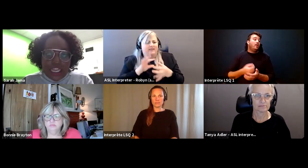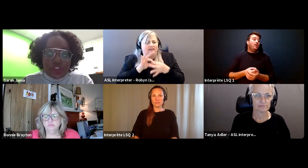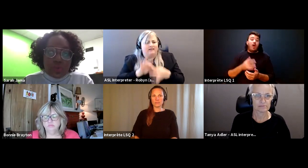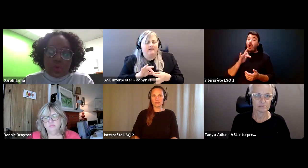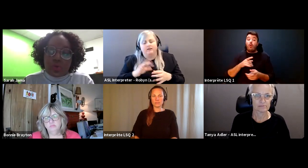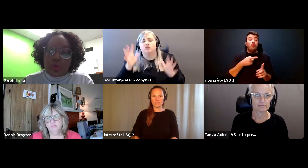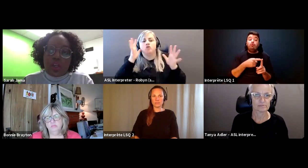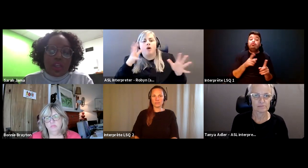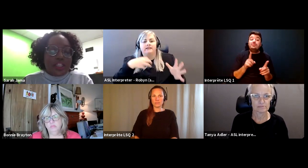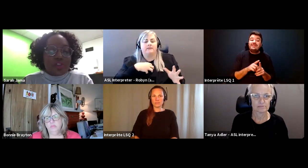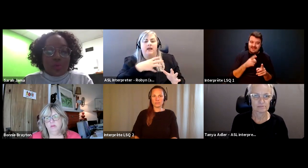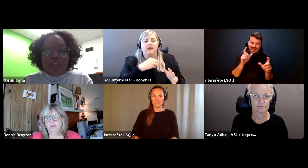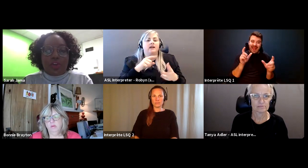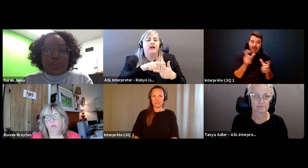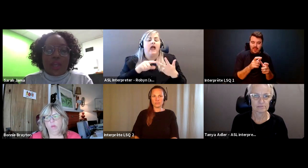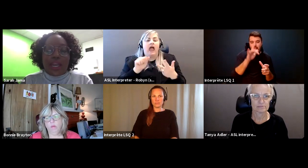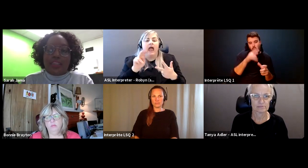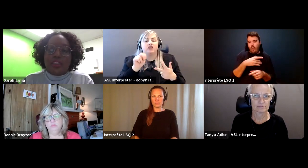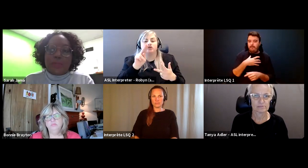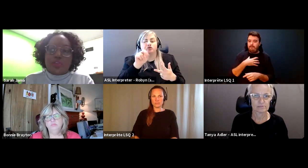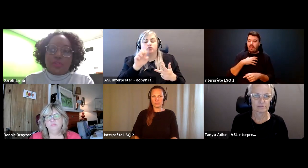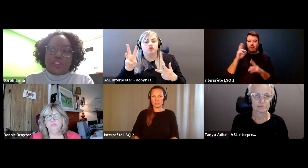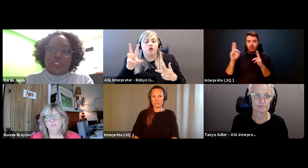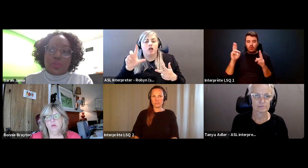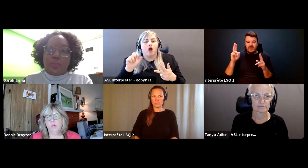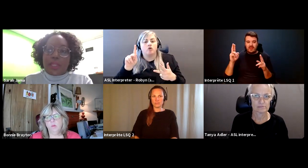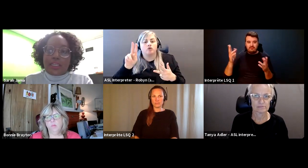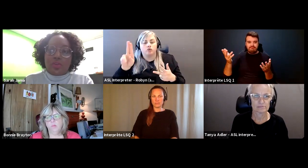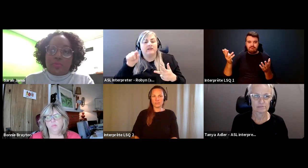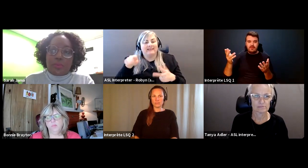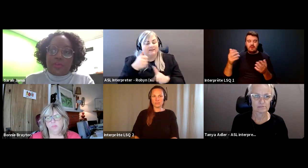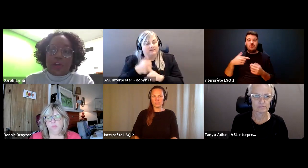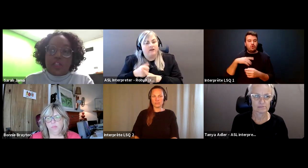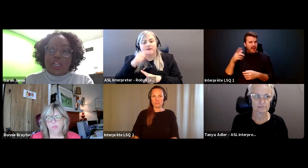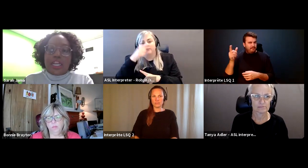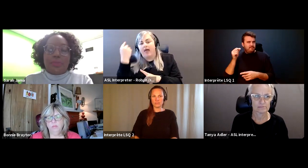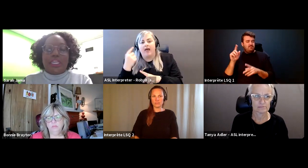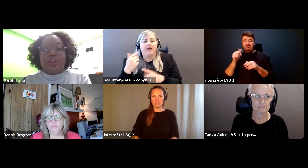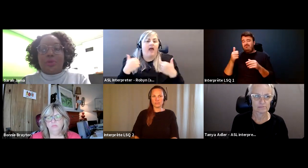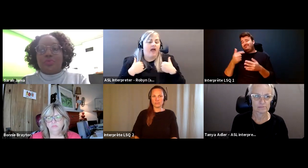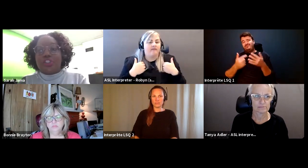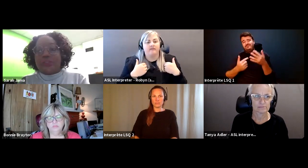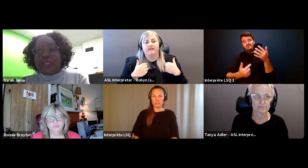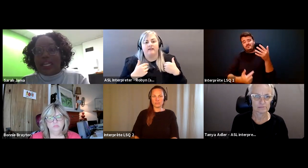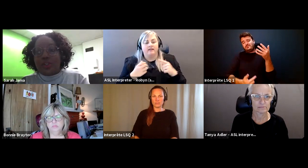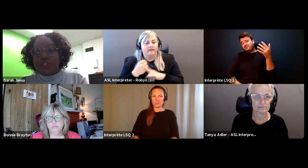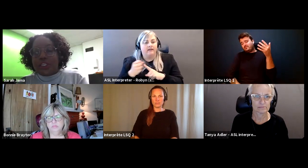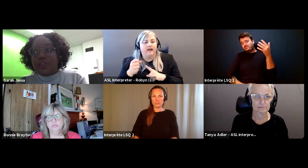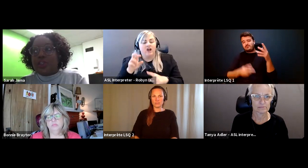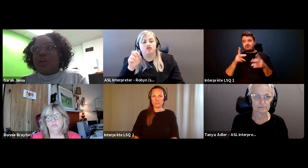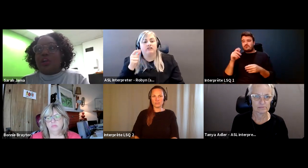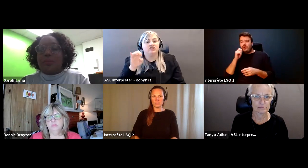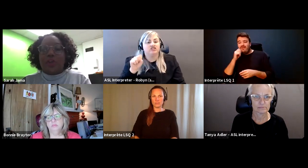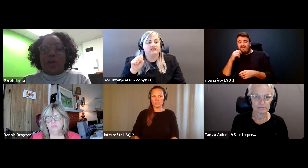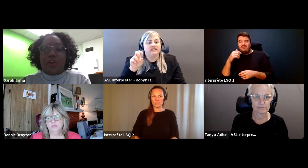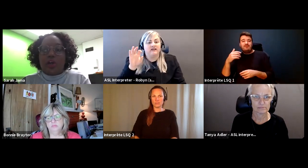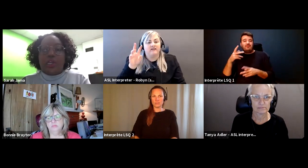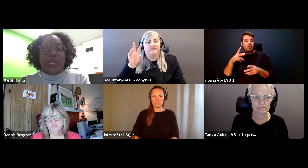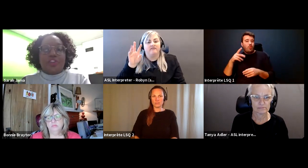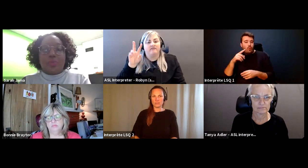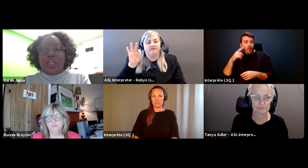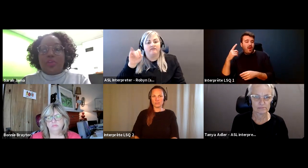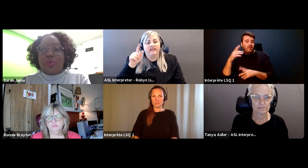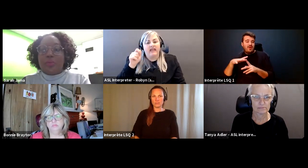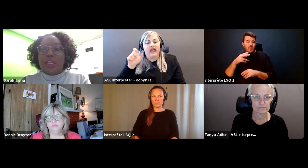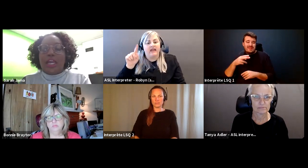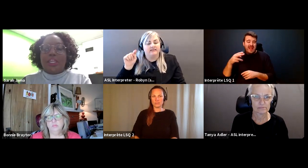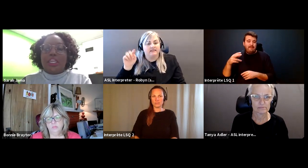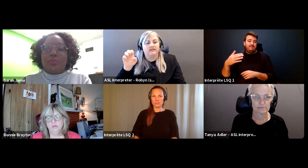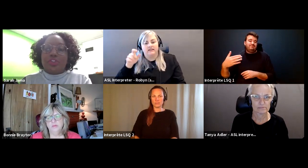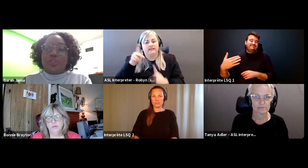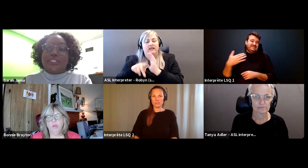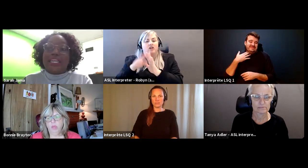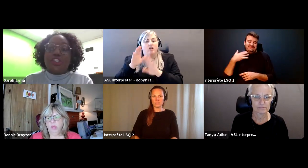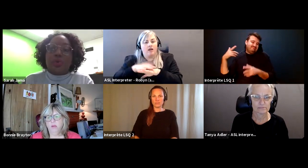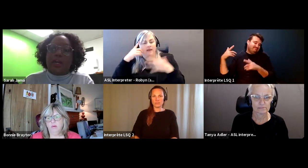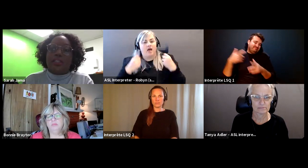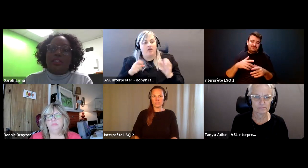Sarah Jama: and Andrew local and so many others who had mental illnesses, who were black or people of color i'm thinking about register cat was killed on a mental health call and so many other women were thinking about your education.